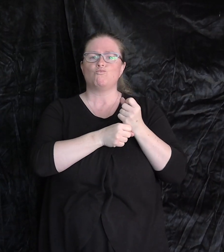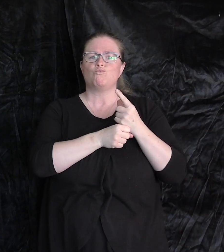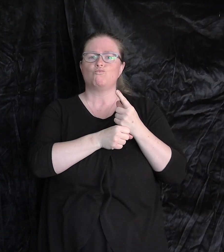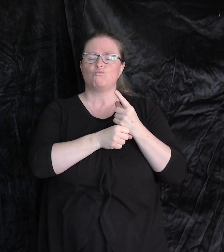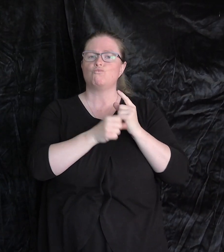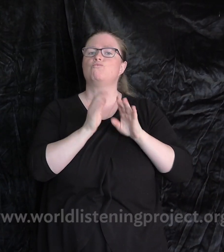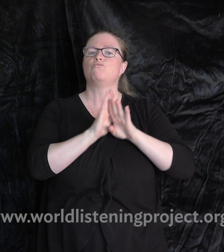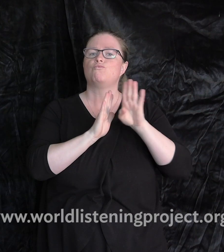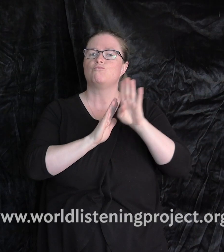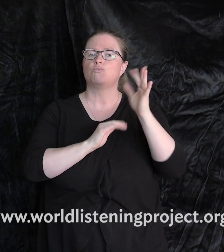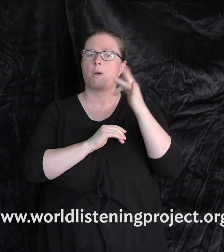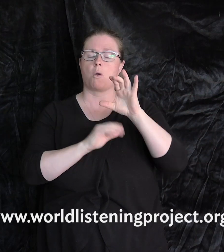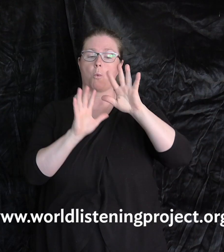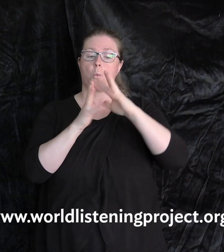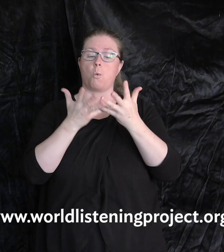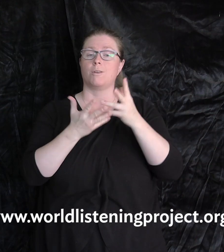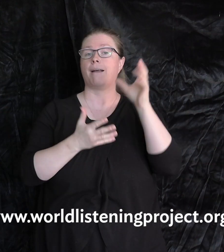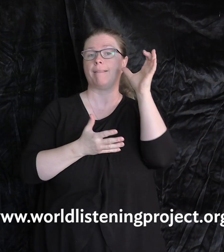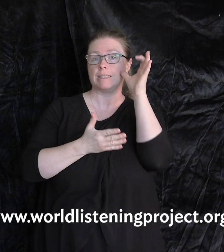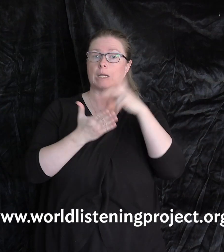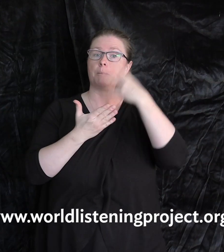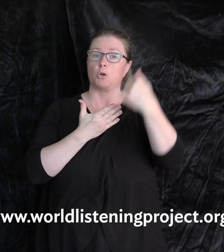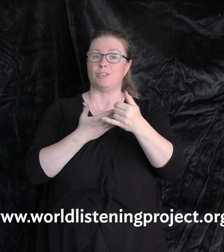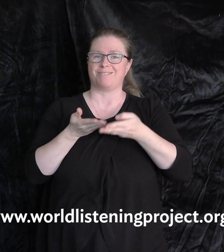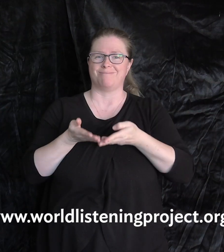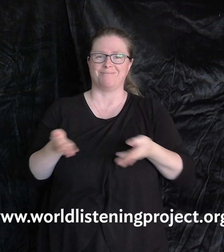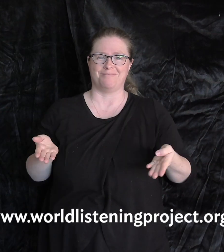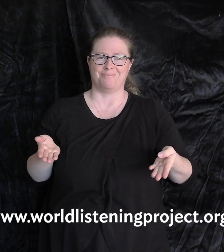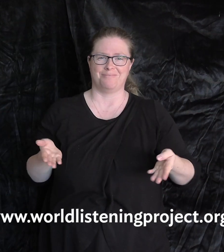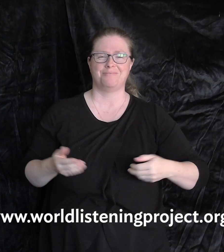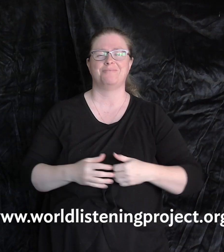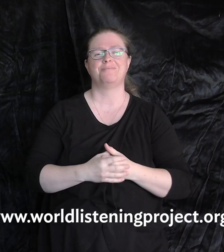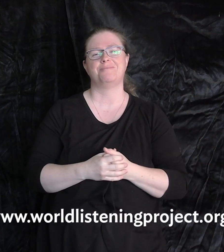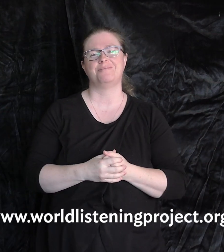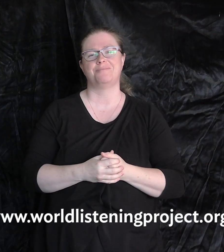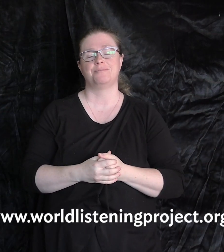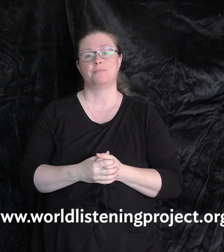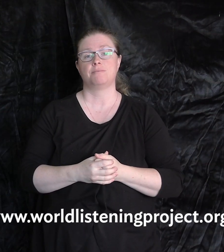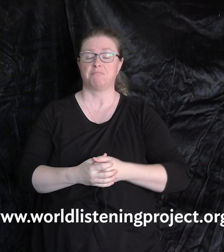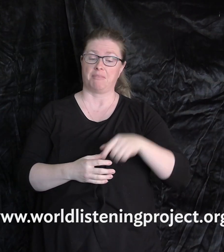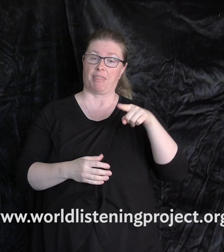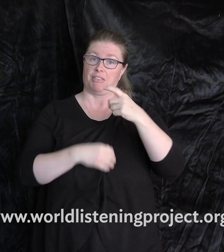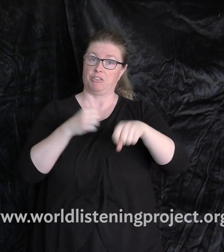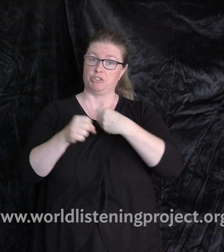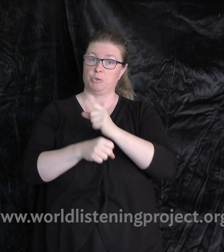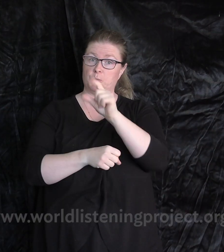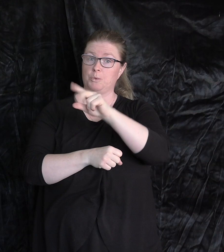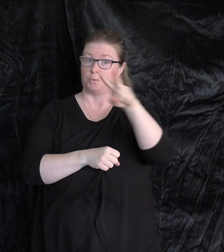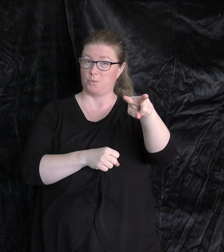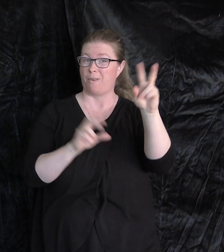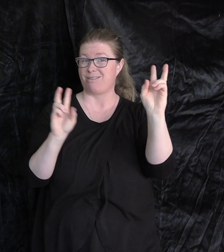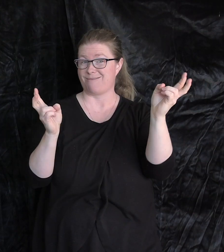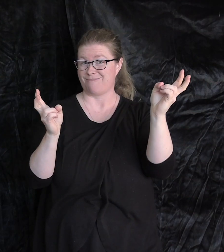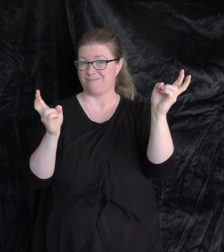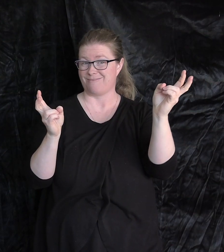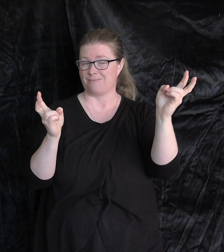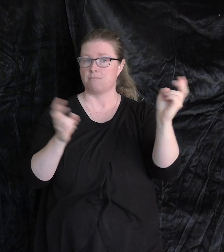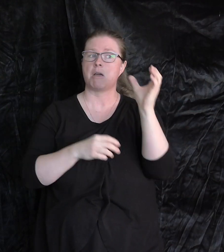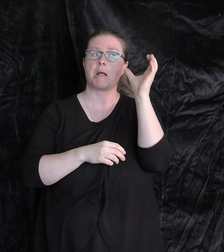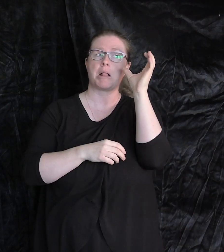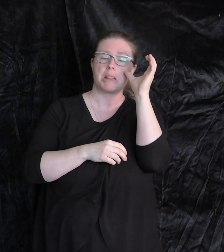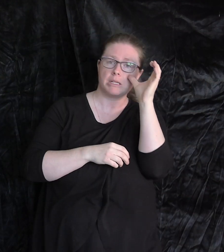Project at worldlisteningproject.org. The theme for 2022 listening across boundaries